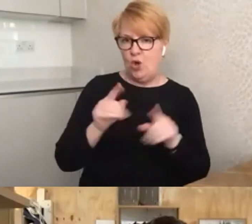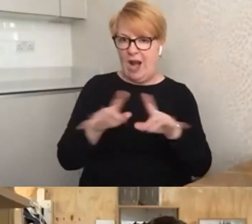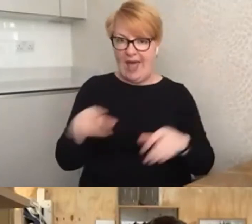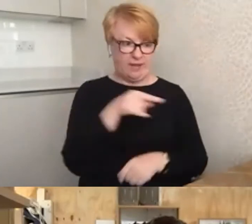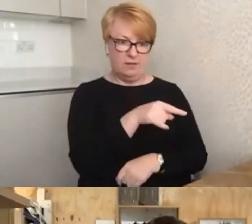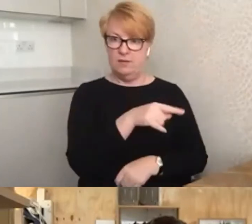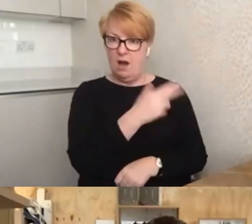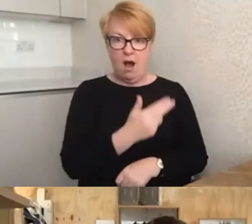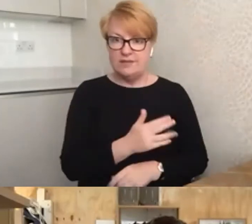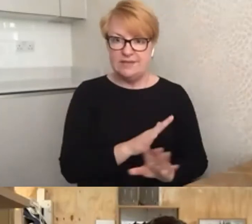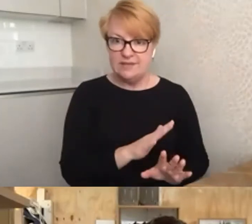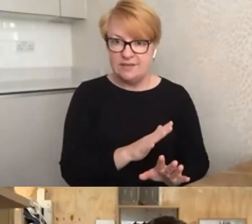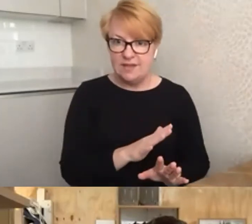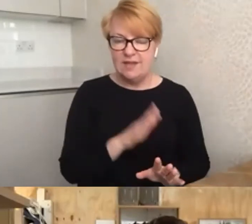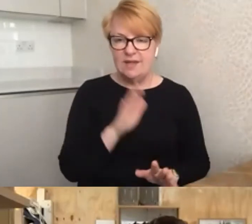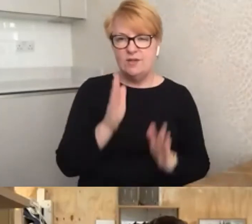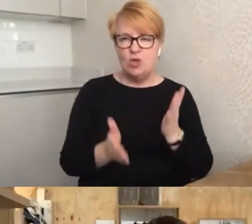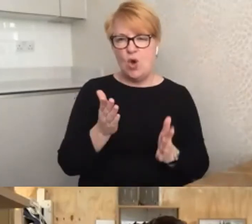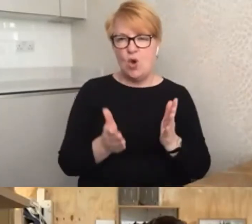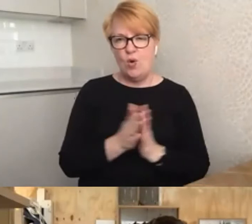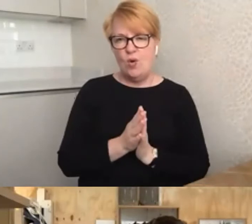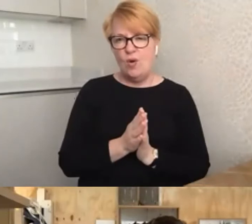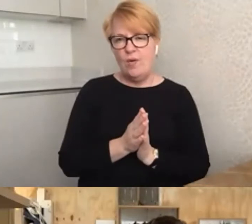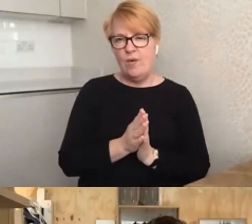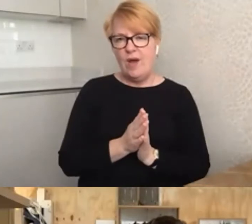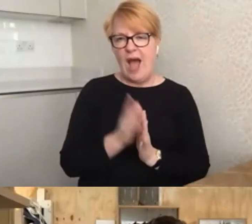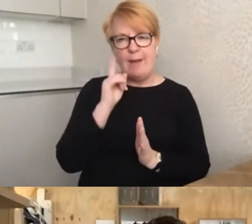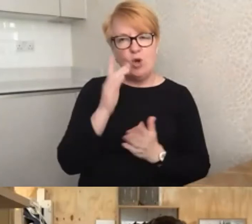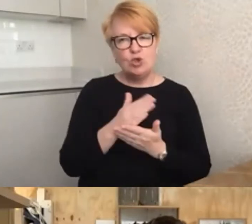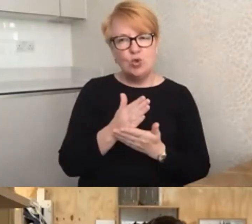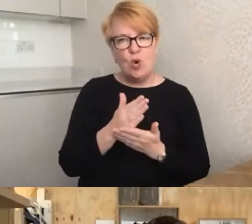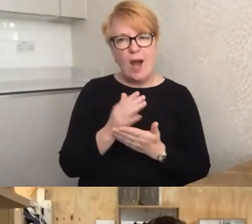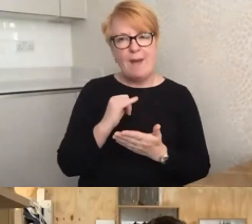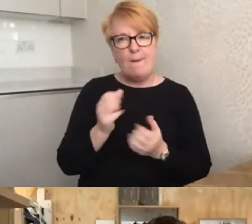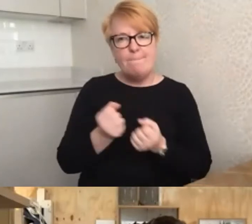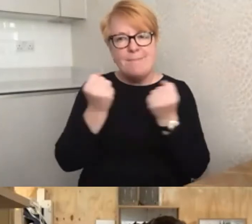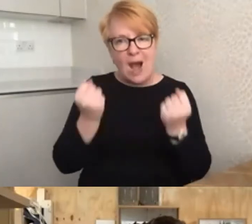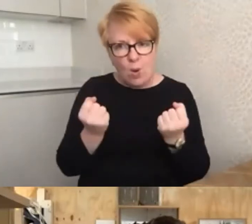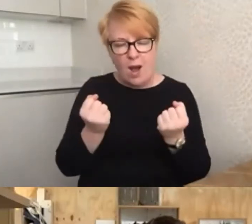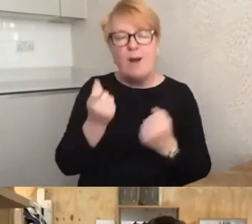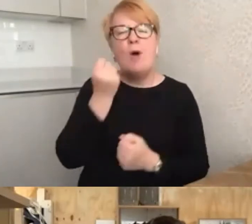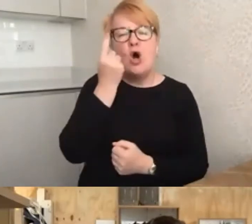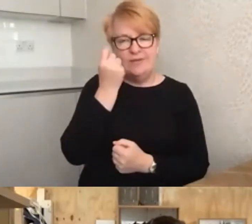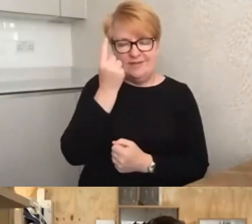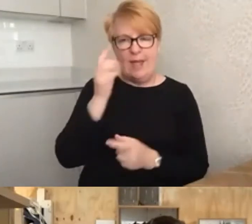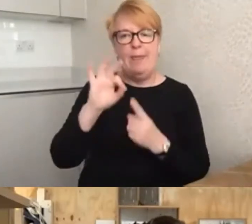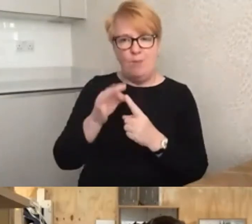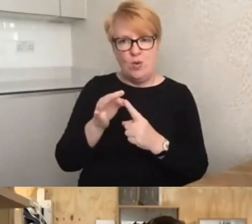So, I don't know if I could consider it to be about power. But I do appreciate the point that there is risk or appreciate the